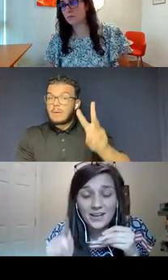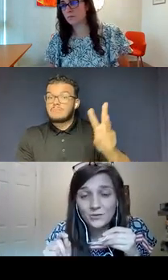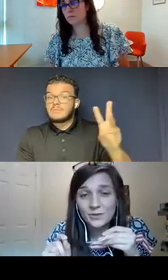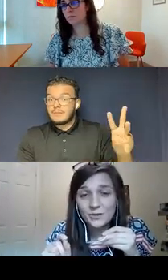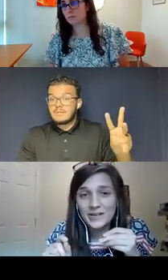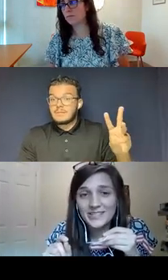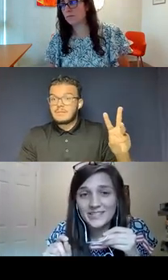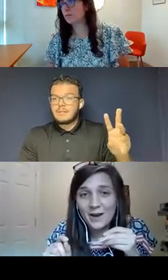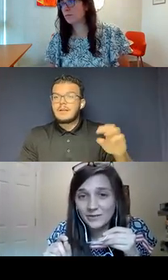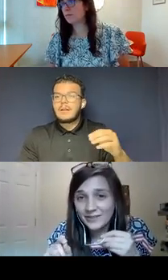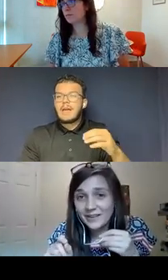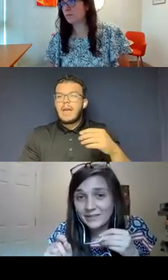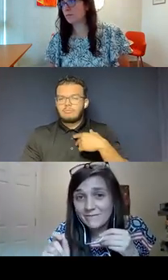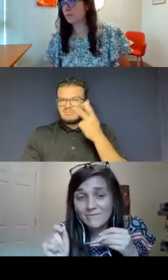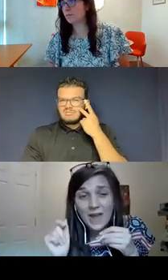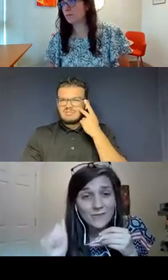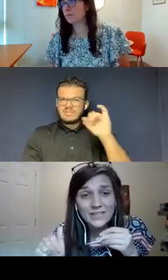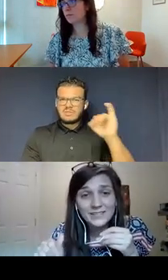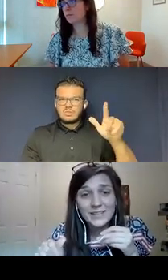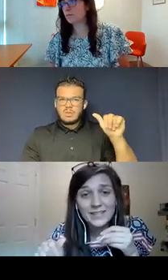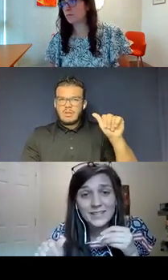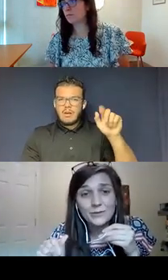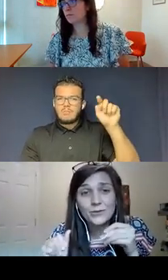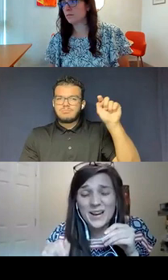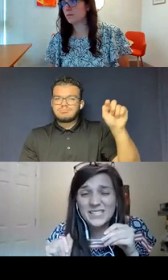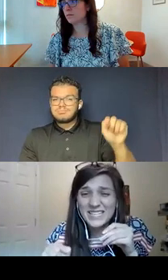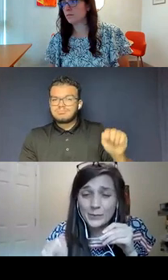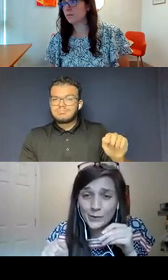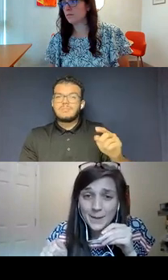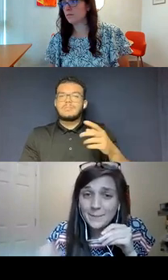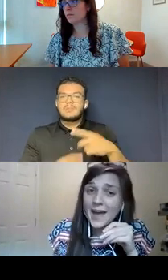as she was pointing out, every single grantee program